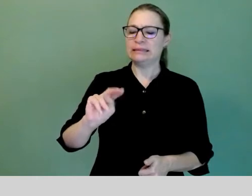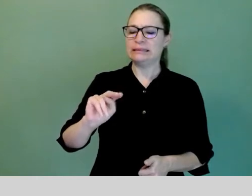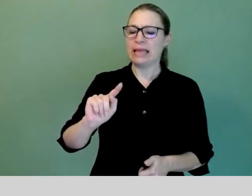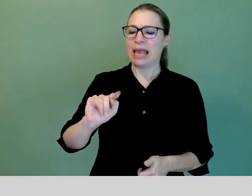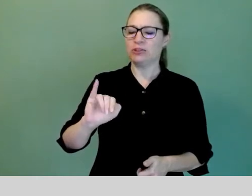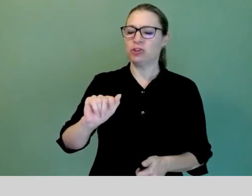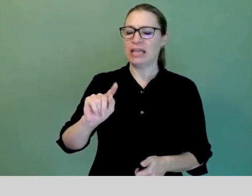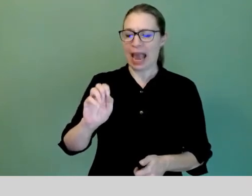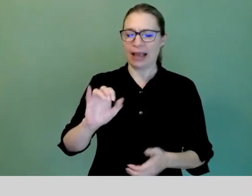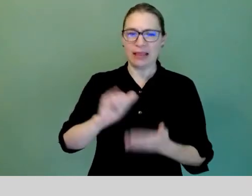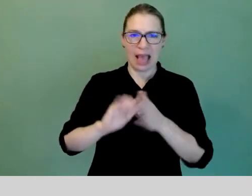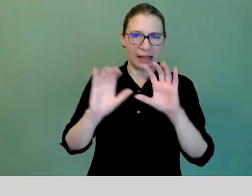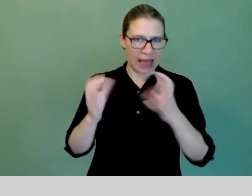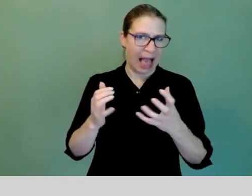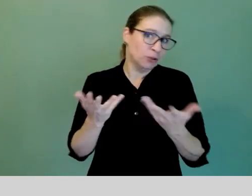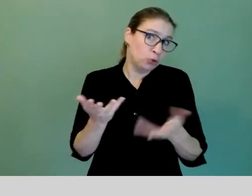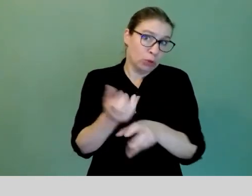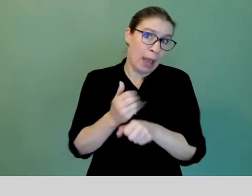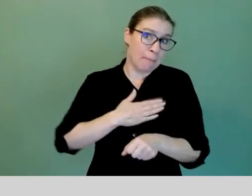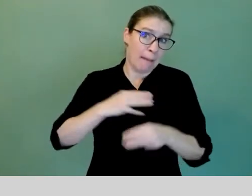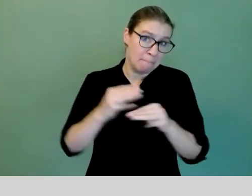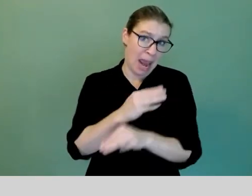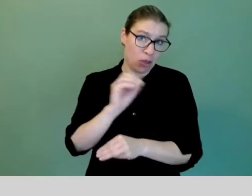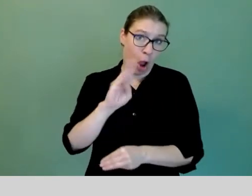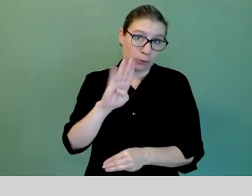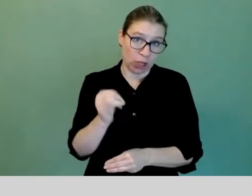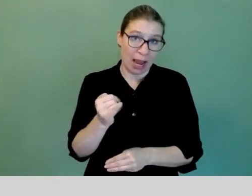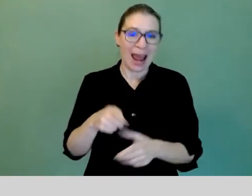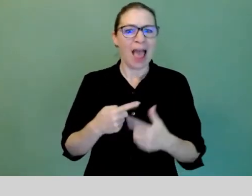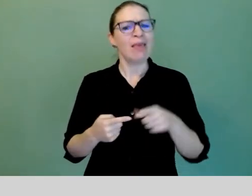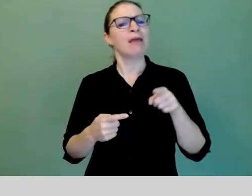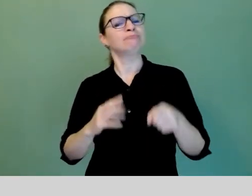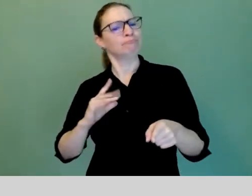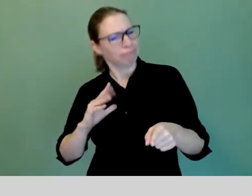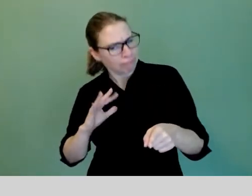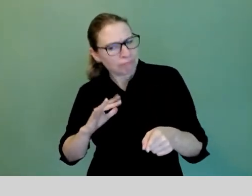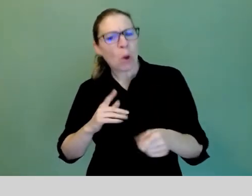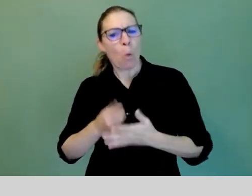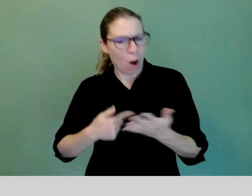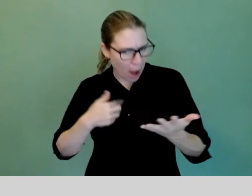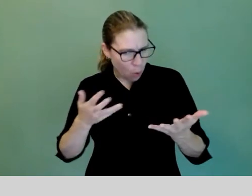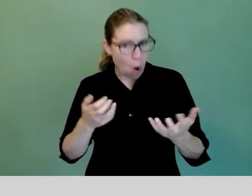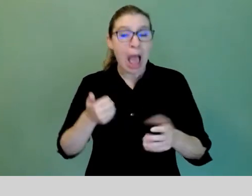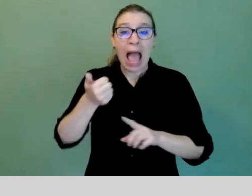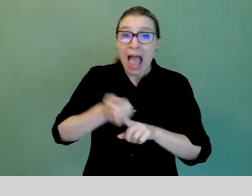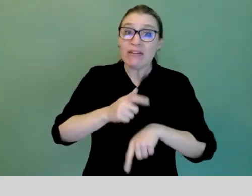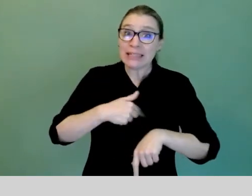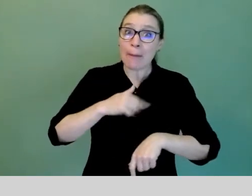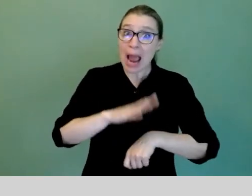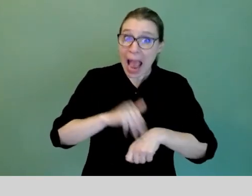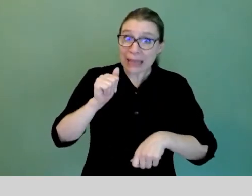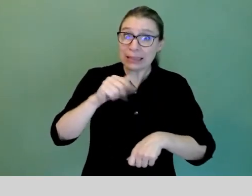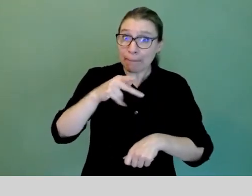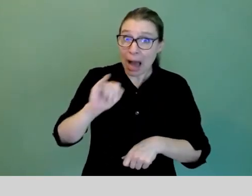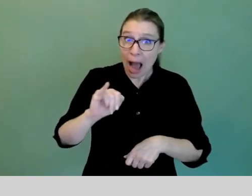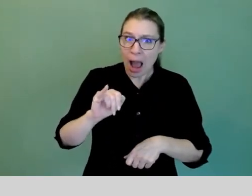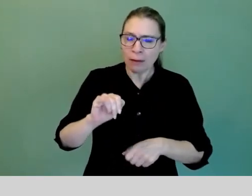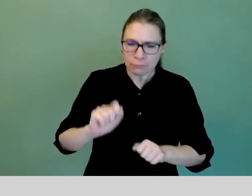and then you can see that it behaves the way that I want. Each time I access pi, I get a different value result,